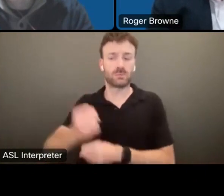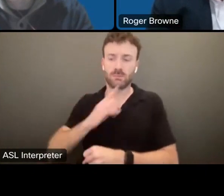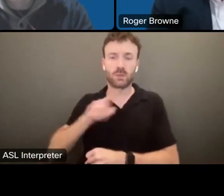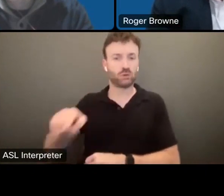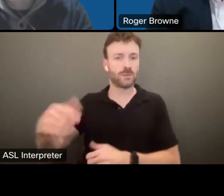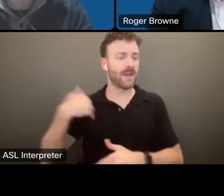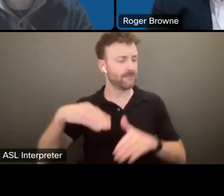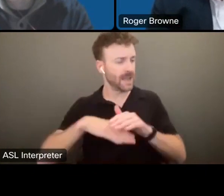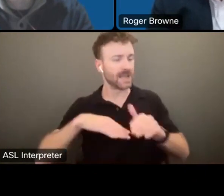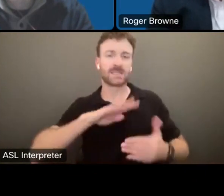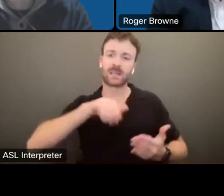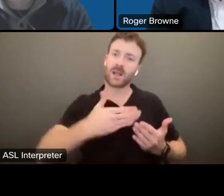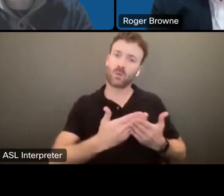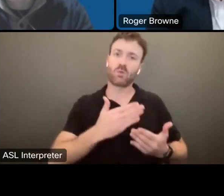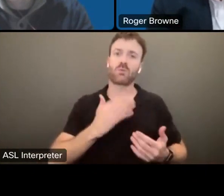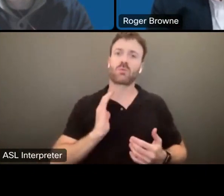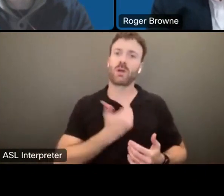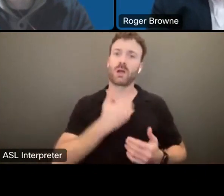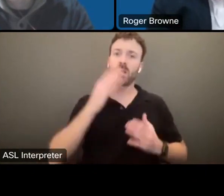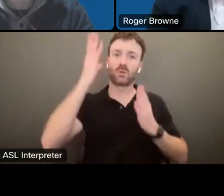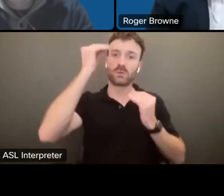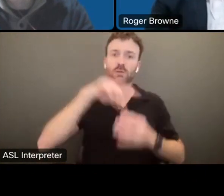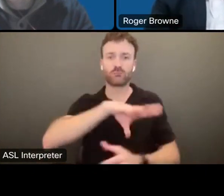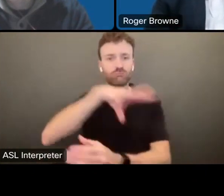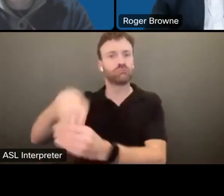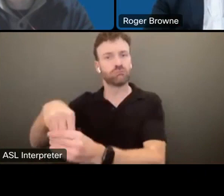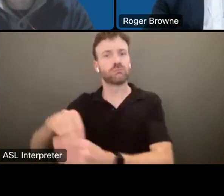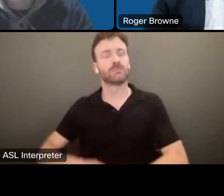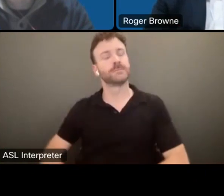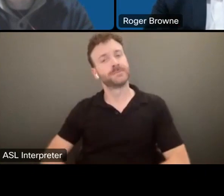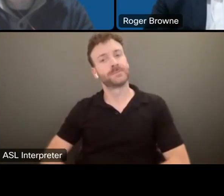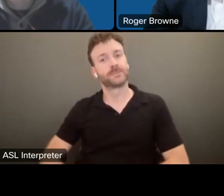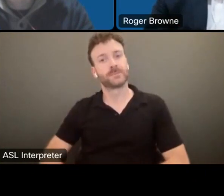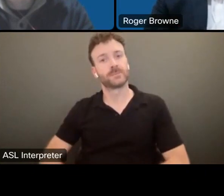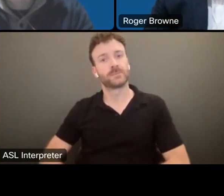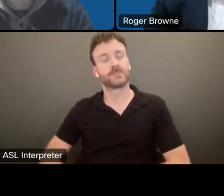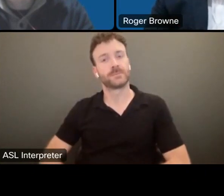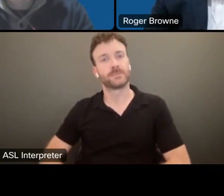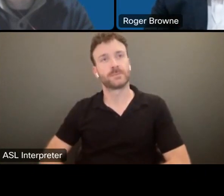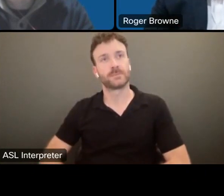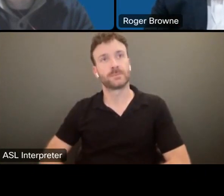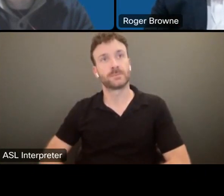have access to our data and they can incorporate them in a meaningful way.